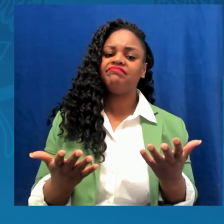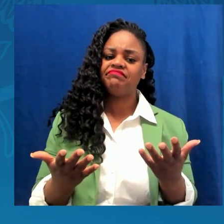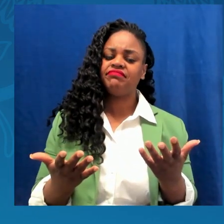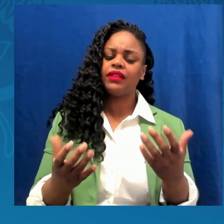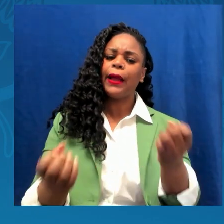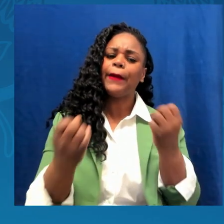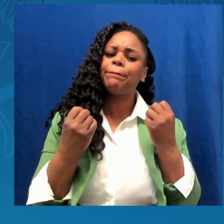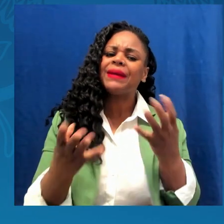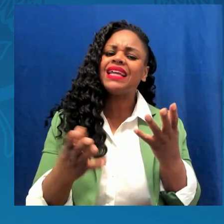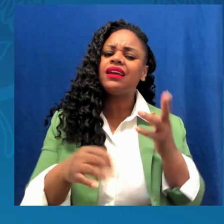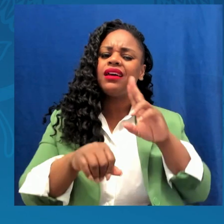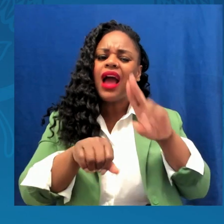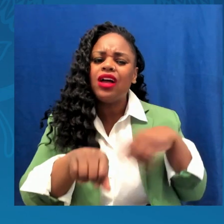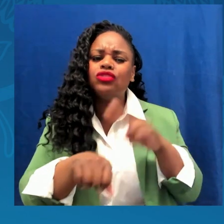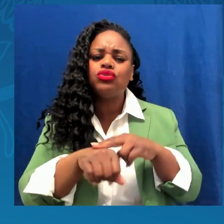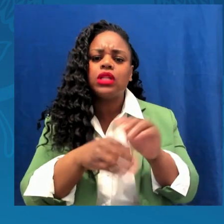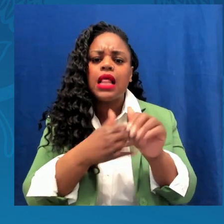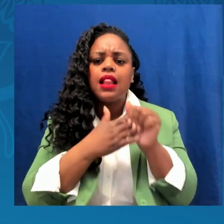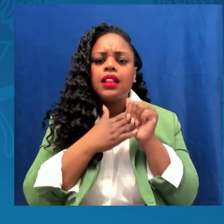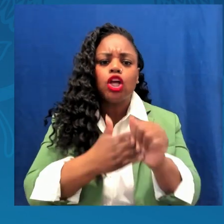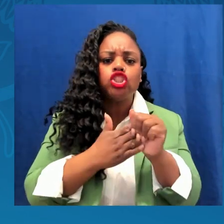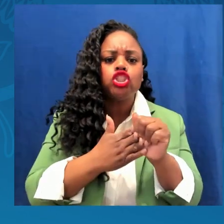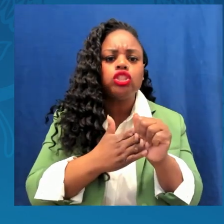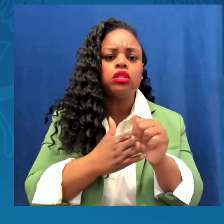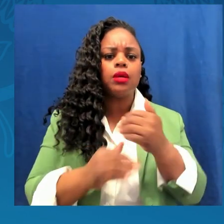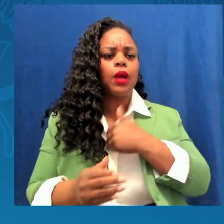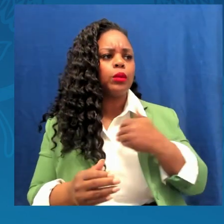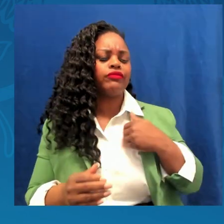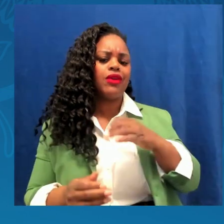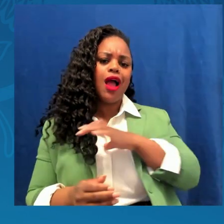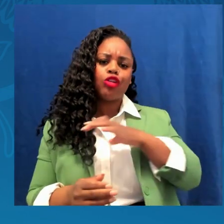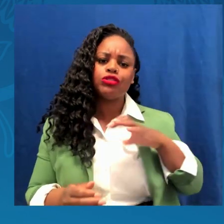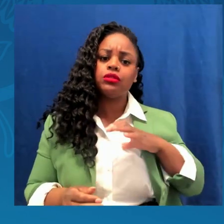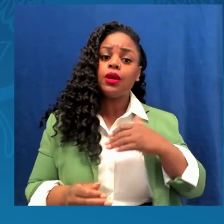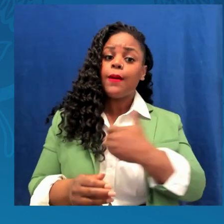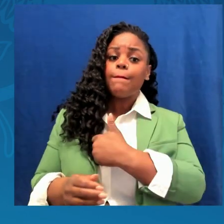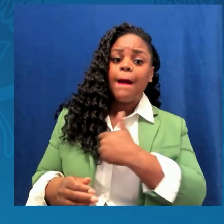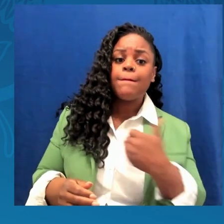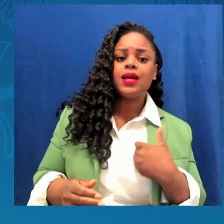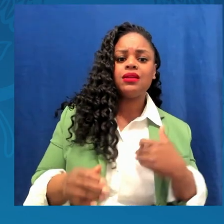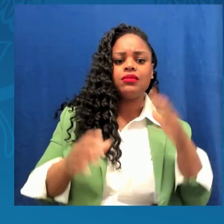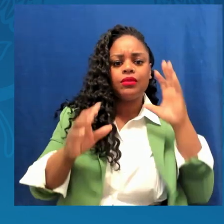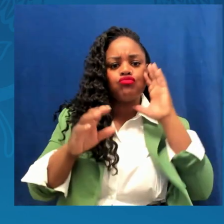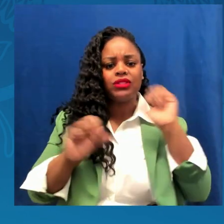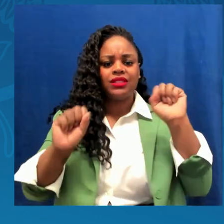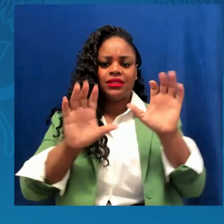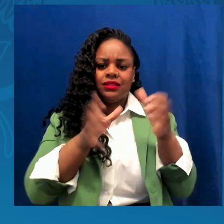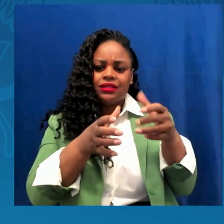members, Congress members of our administration whom you've heard from law enforcement officials,